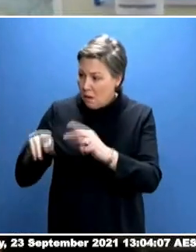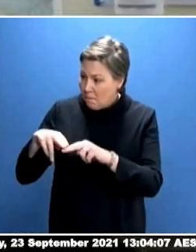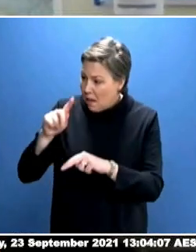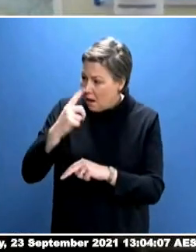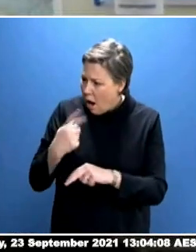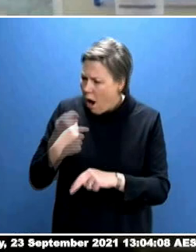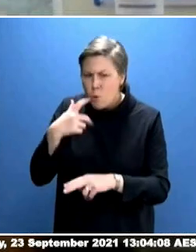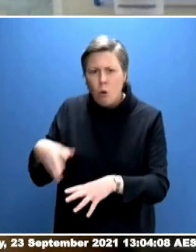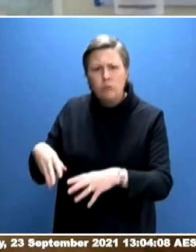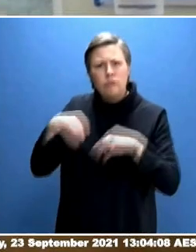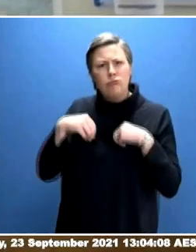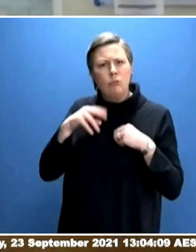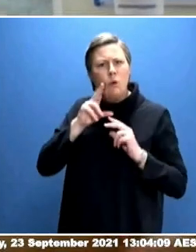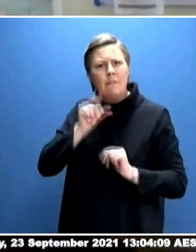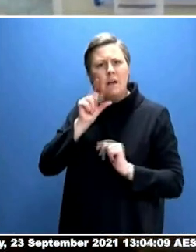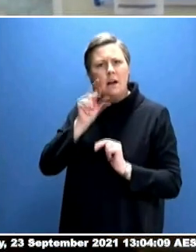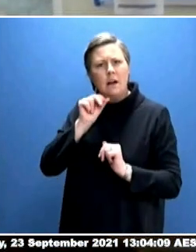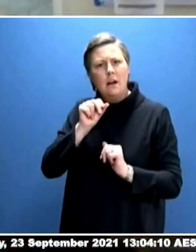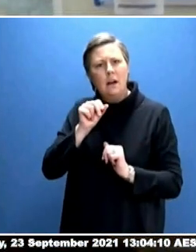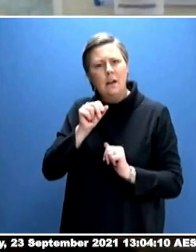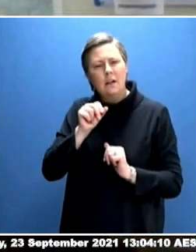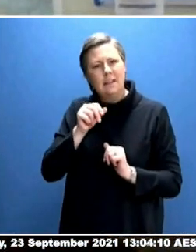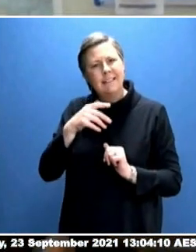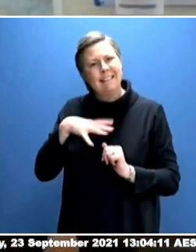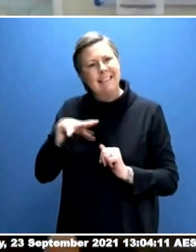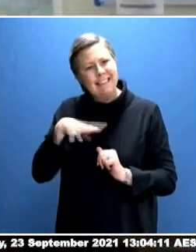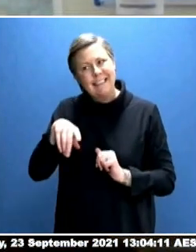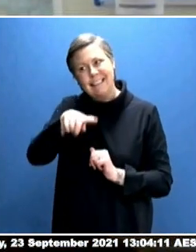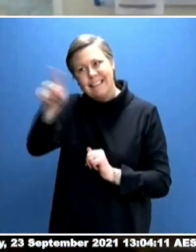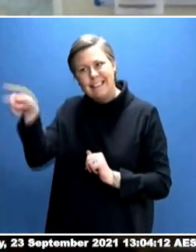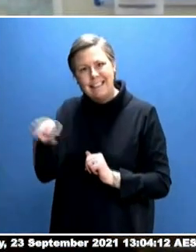comes down to it, needing, thinking and talking about what do they need that's